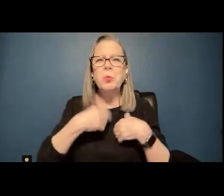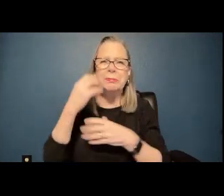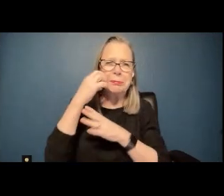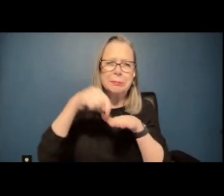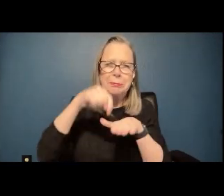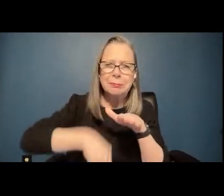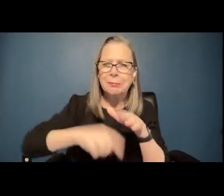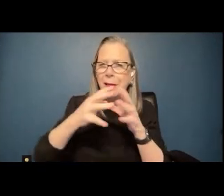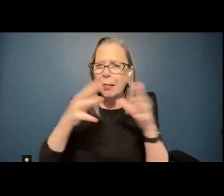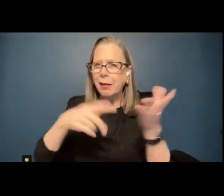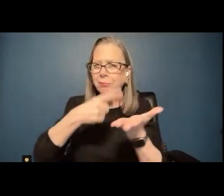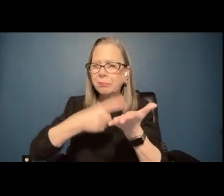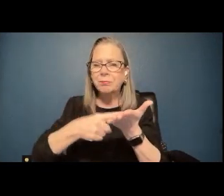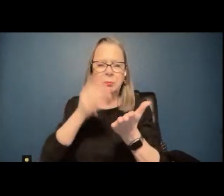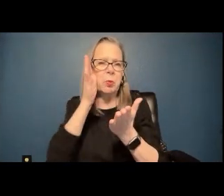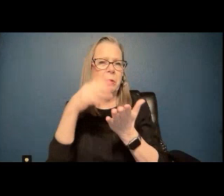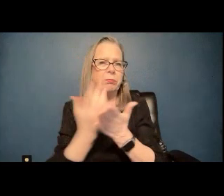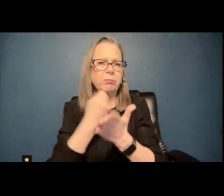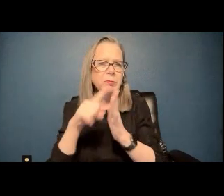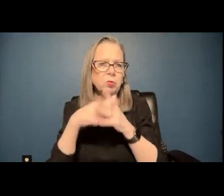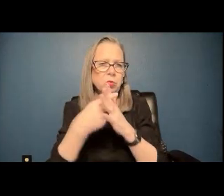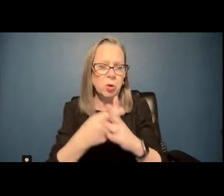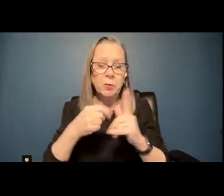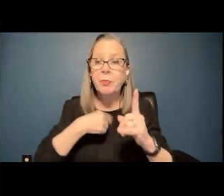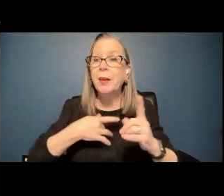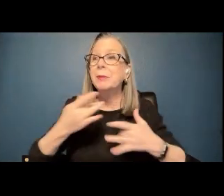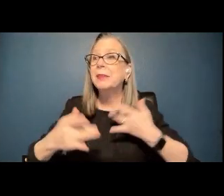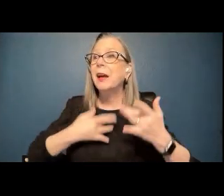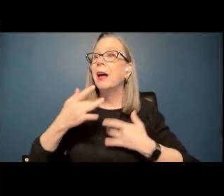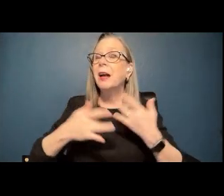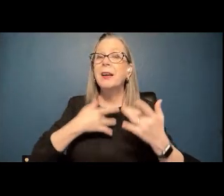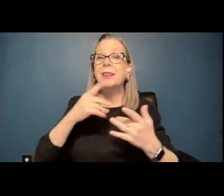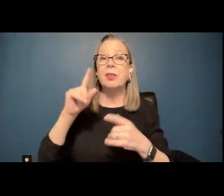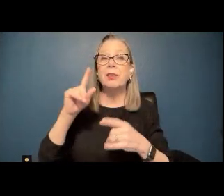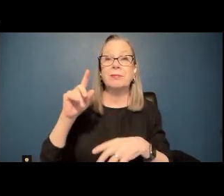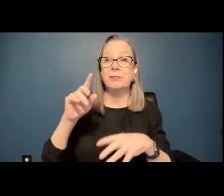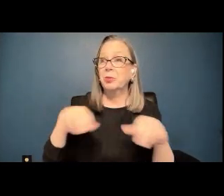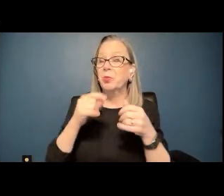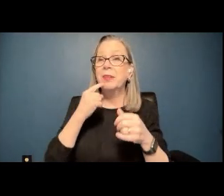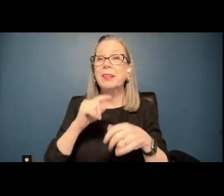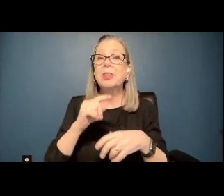I'm so excited to join you all today for the first in a three-part workshop series